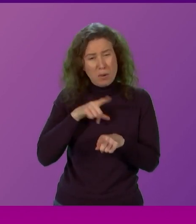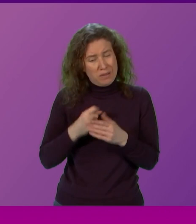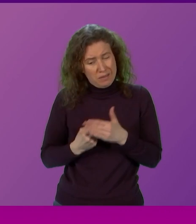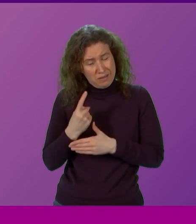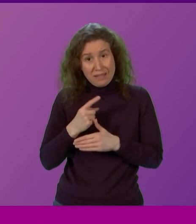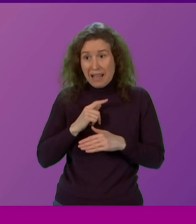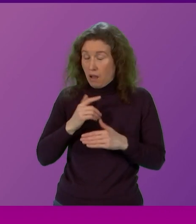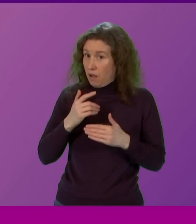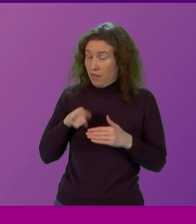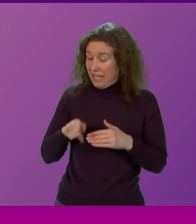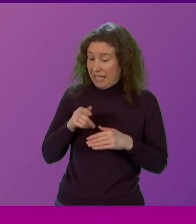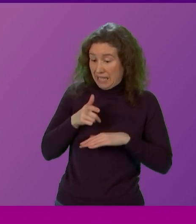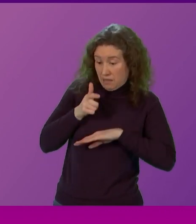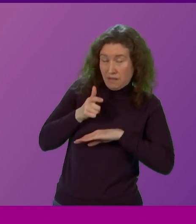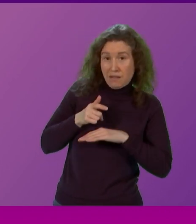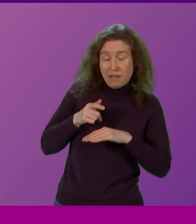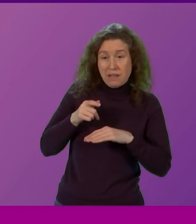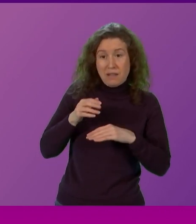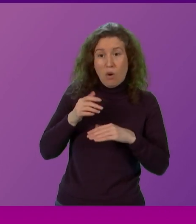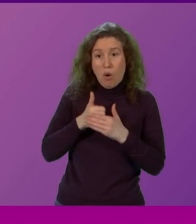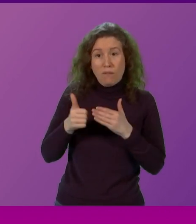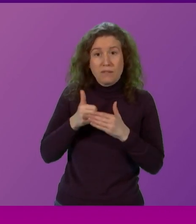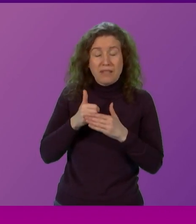of incidents—they are videoed from before the start of the attack, so they are obviously